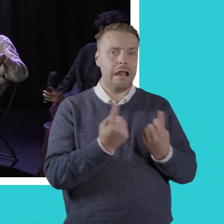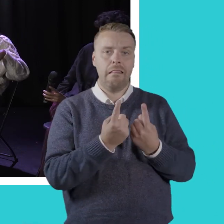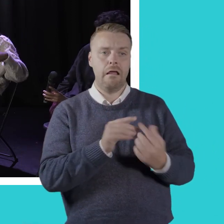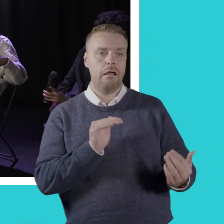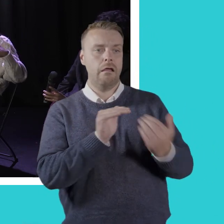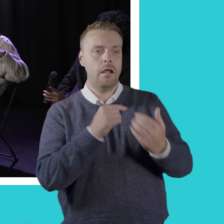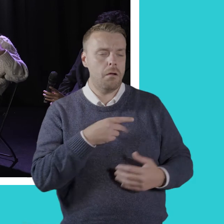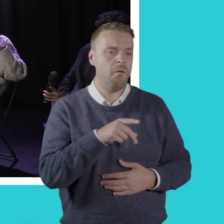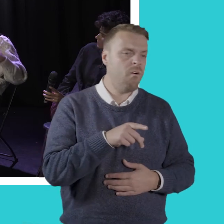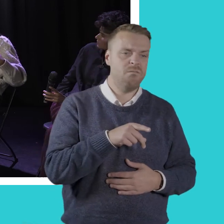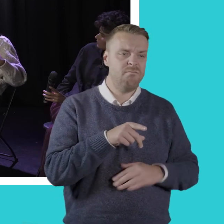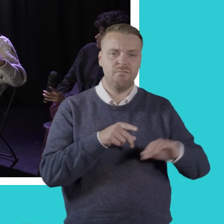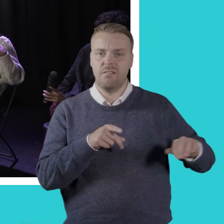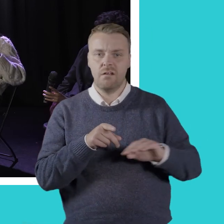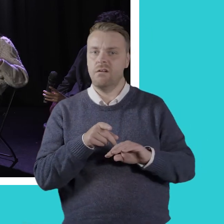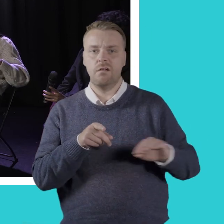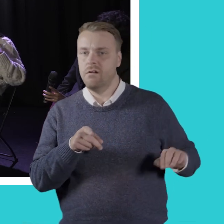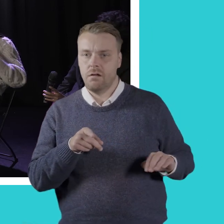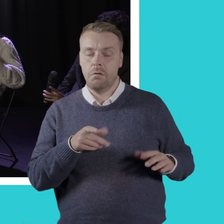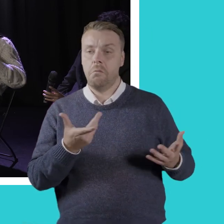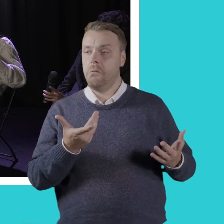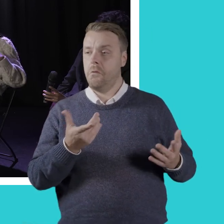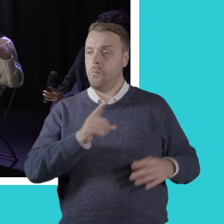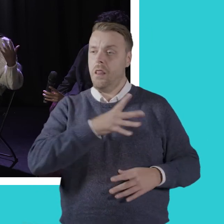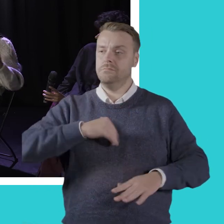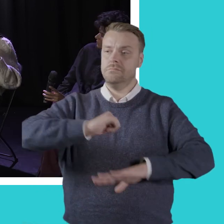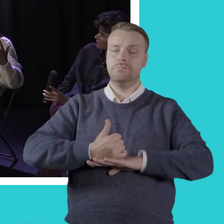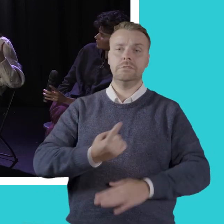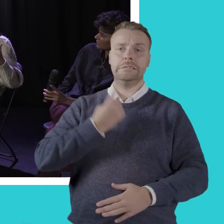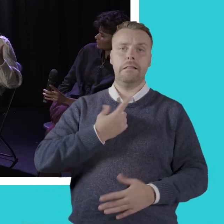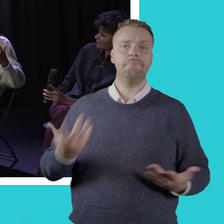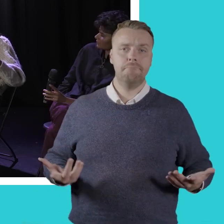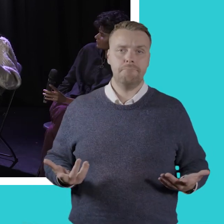it's like okay well let me start something that's specific to me. And hopefully and I think people